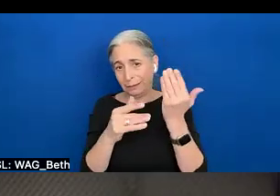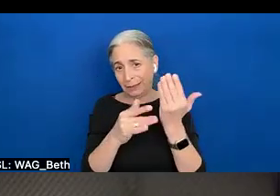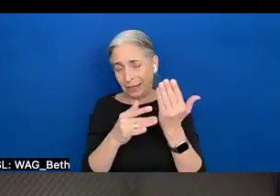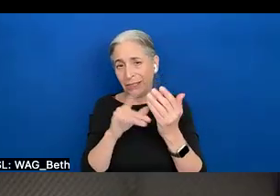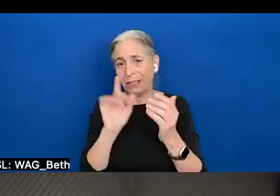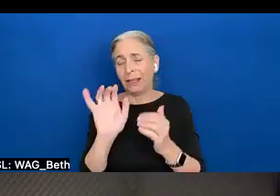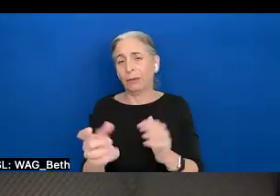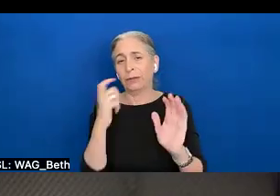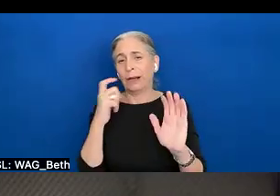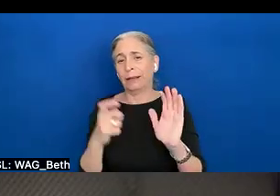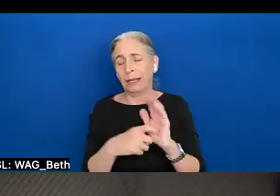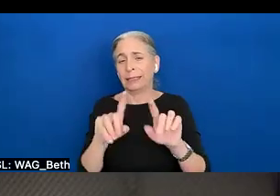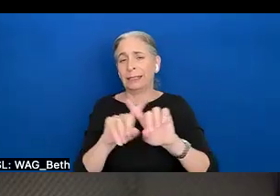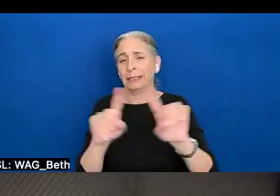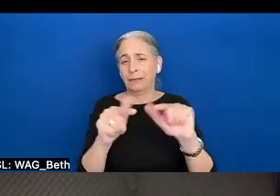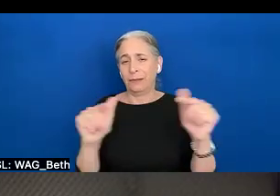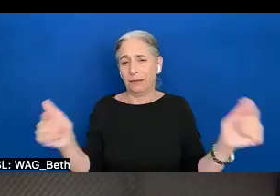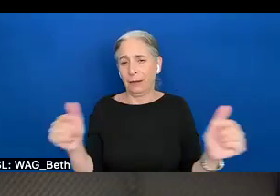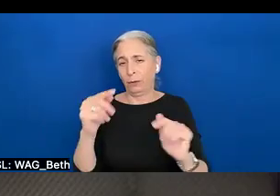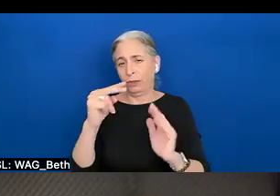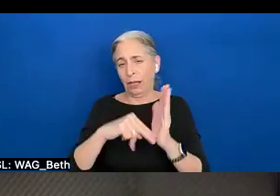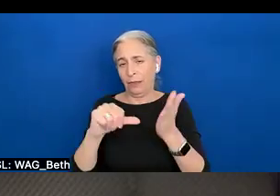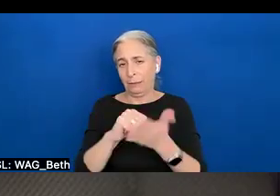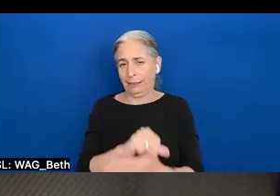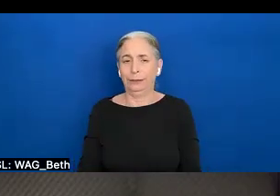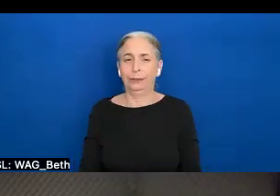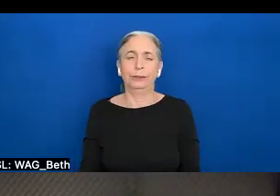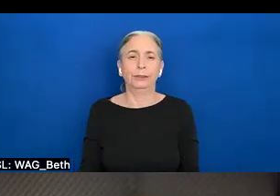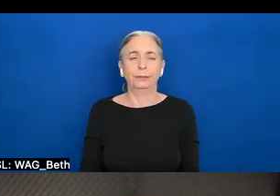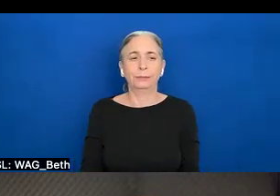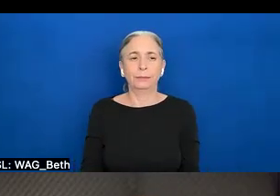the text will be read by assistive technology.